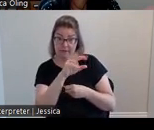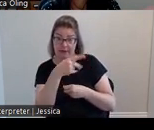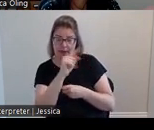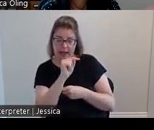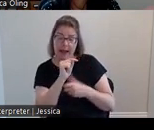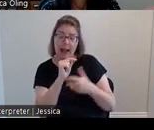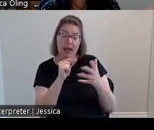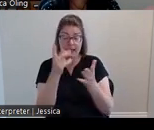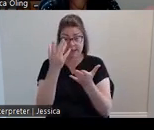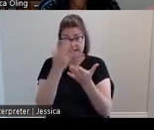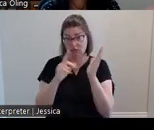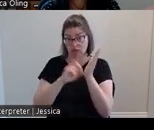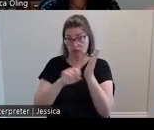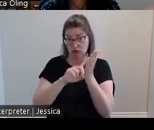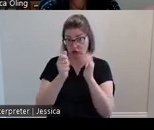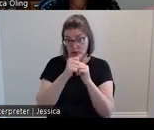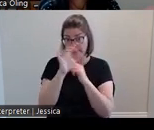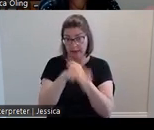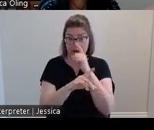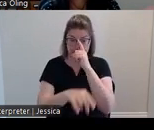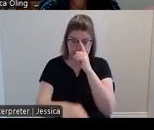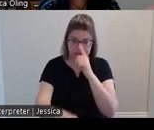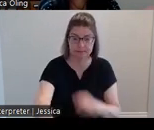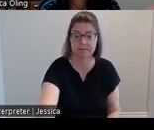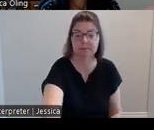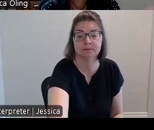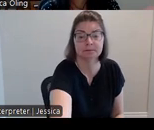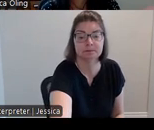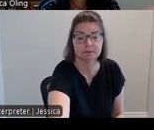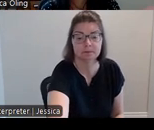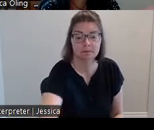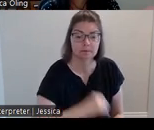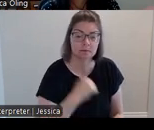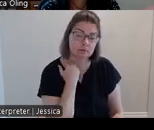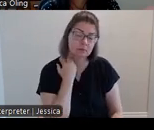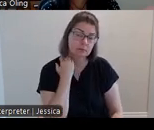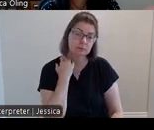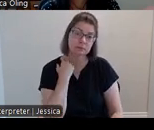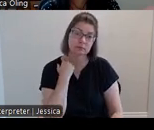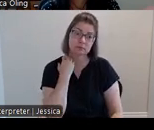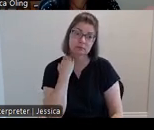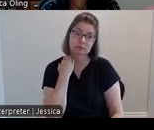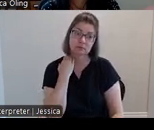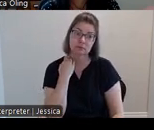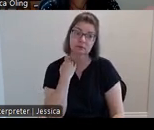And, um, its, they're not always accurate.